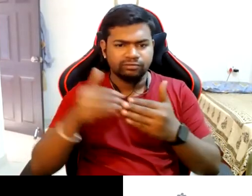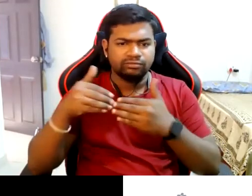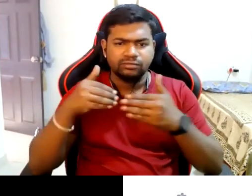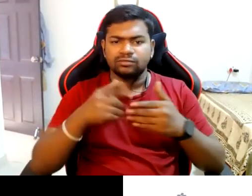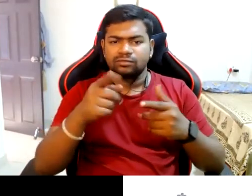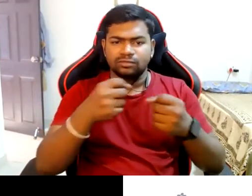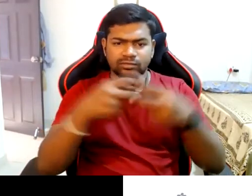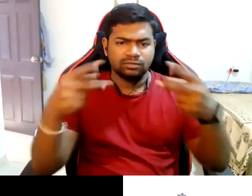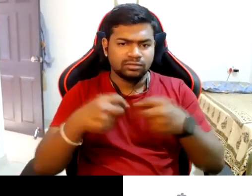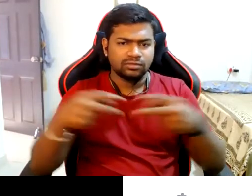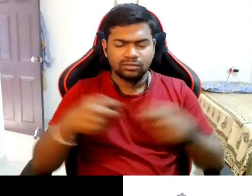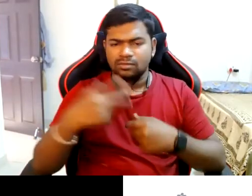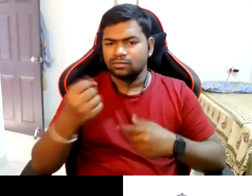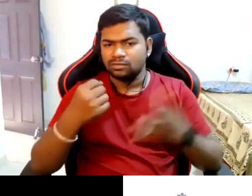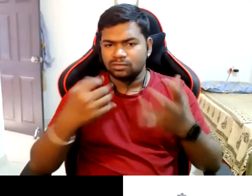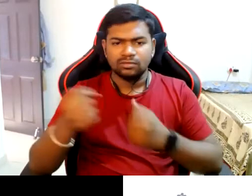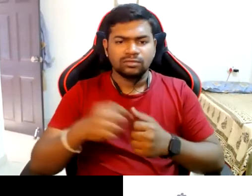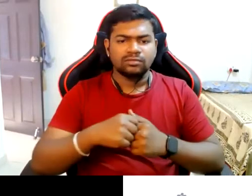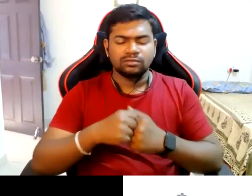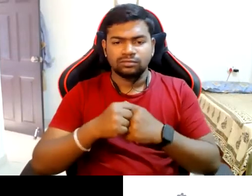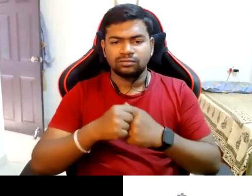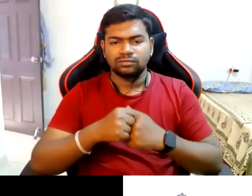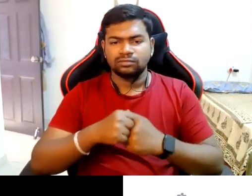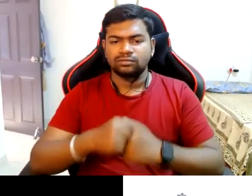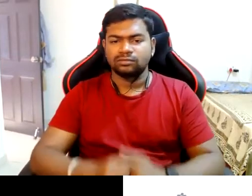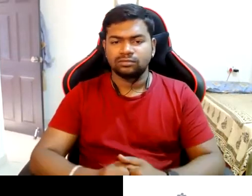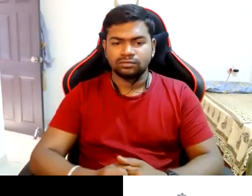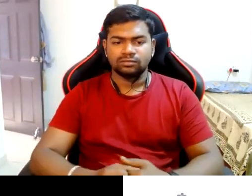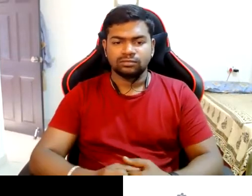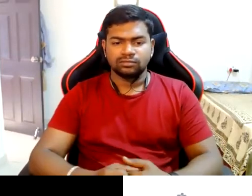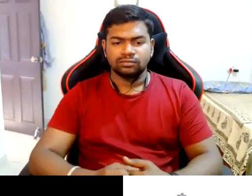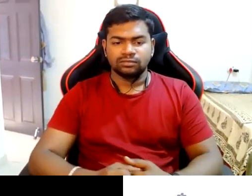then later we were on lunching ERG.